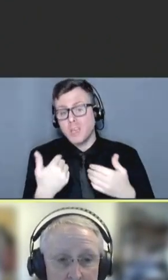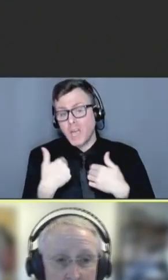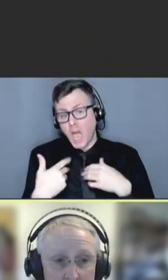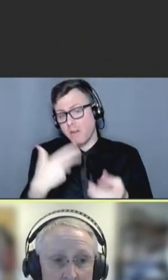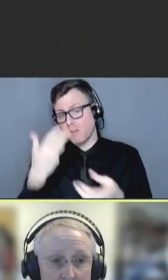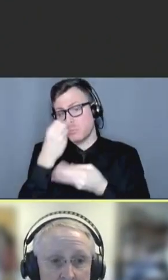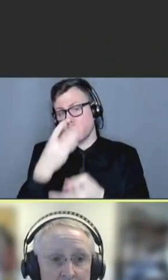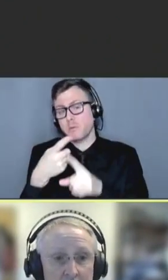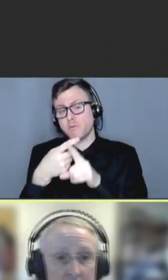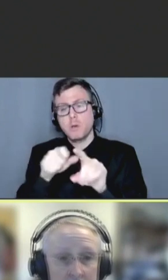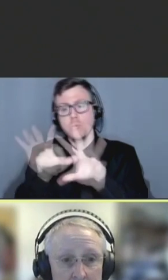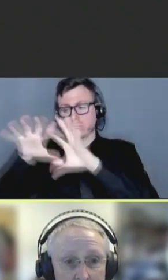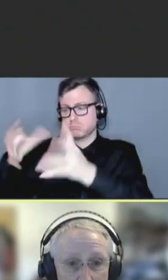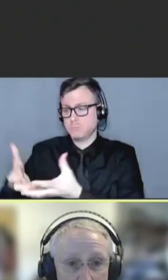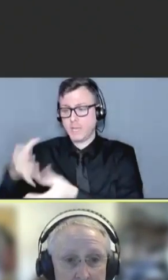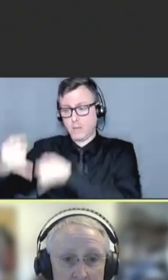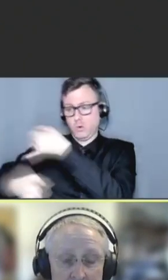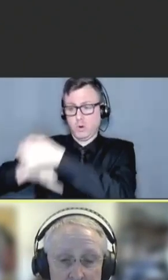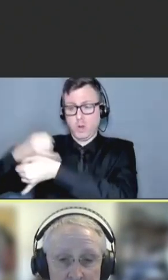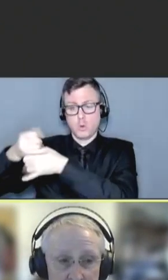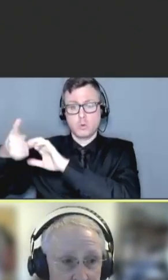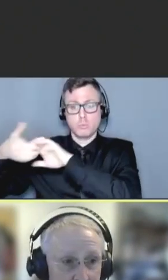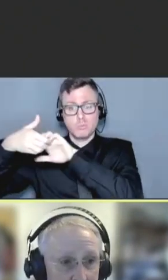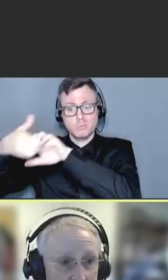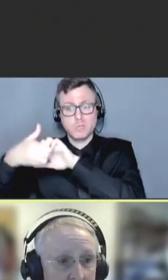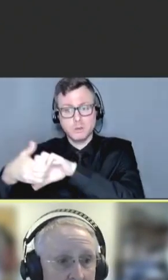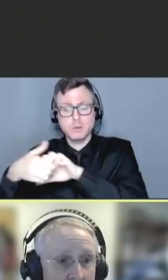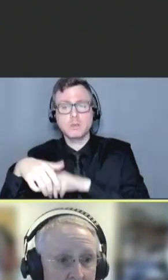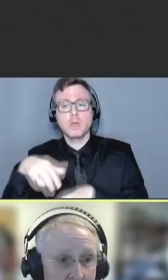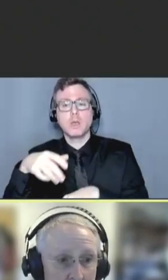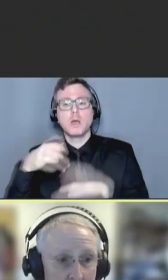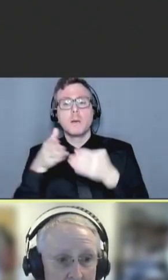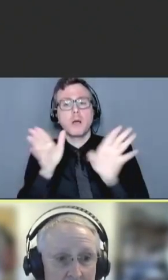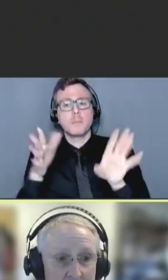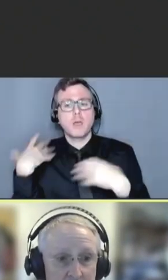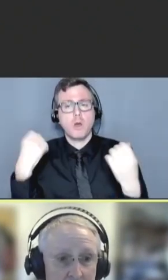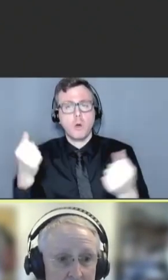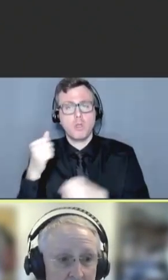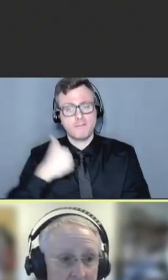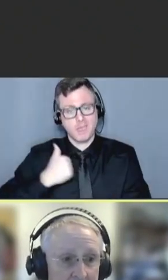partners including Public Health Agency of Canada and the Global Advisory committee on